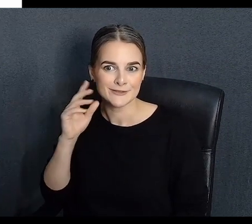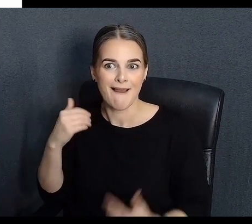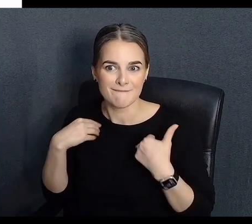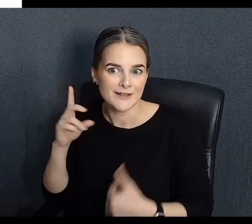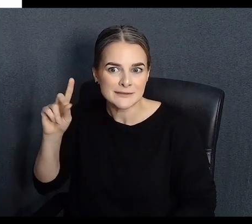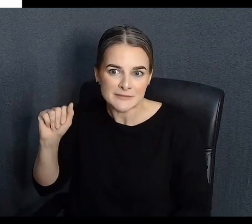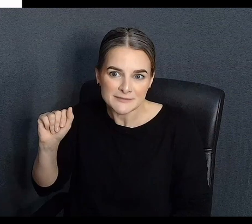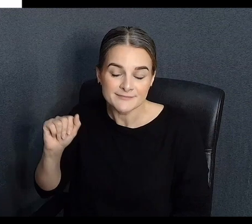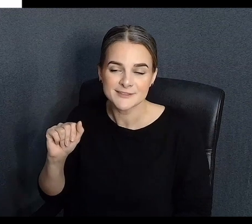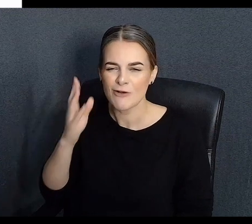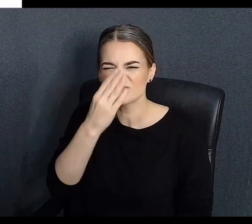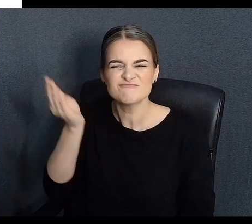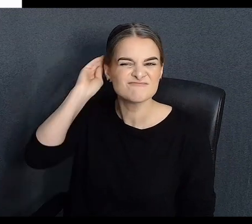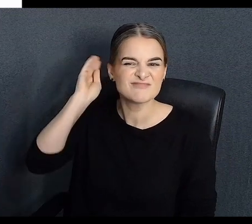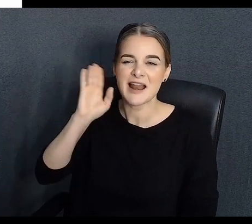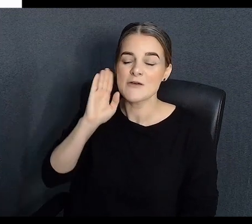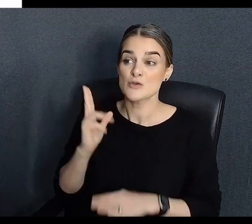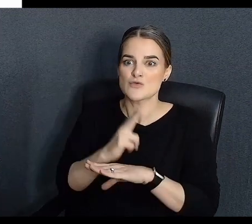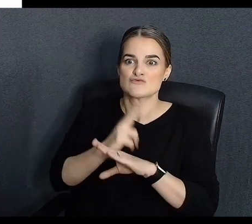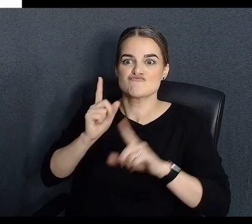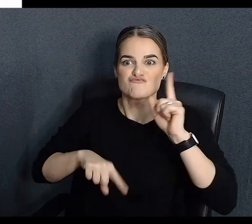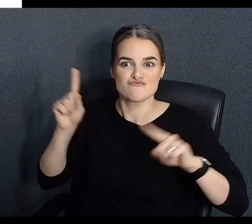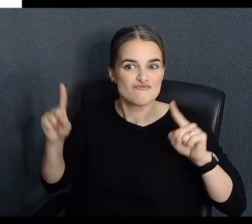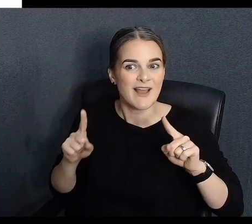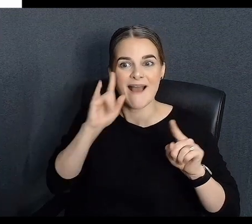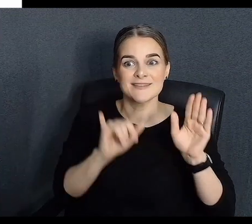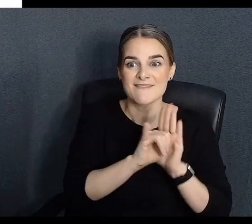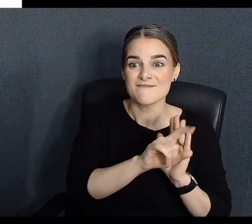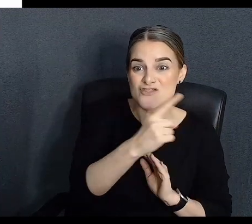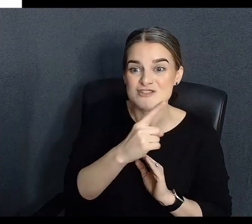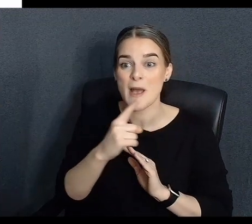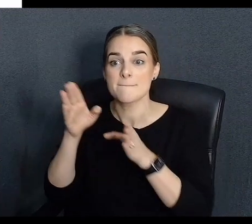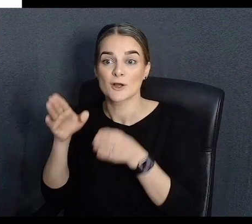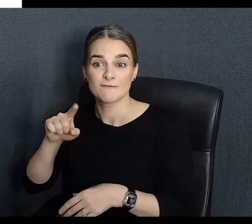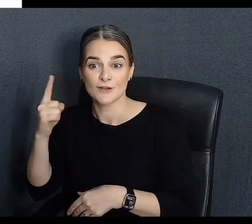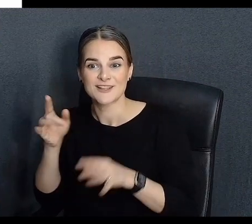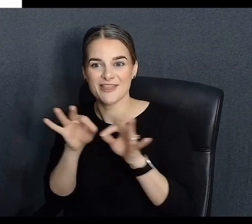using a variety of identity first and person first language throughout the presentation.